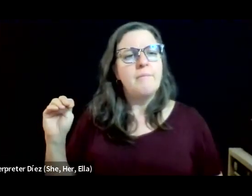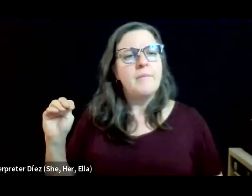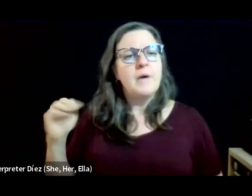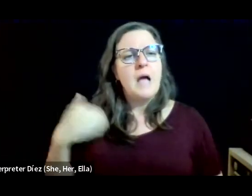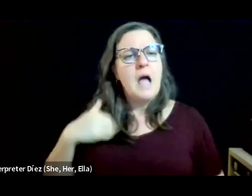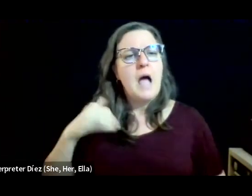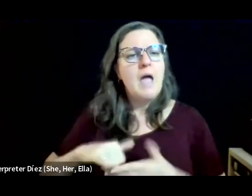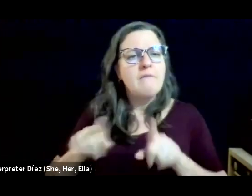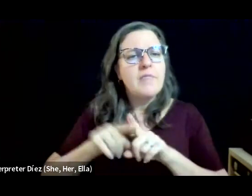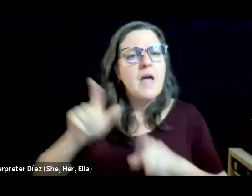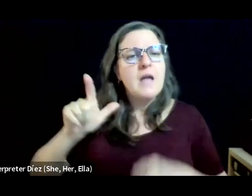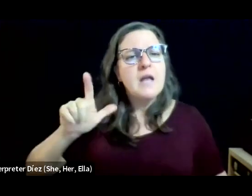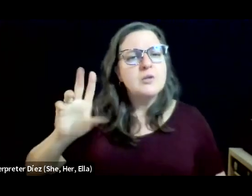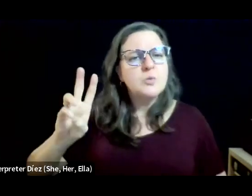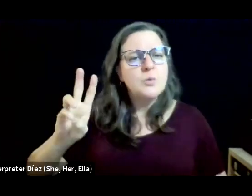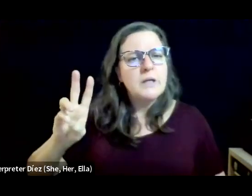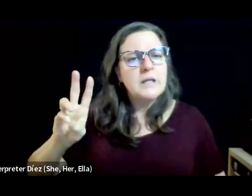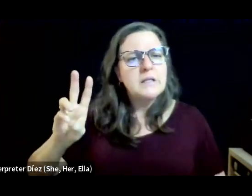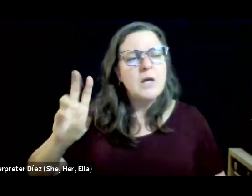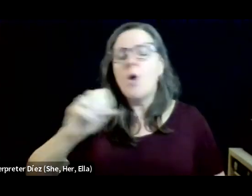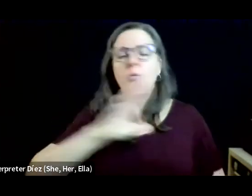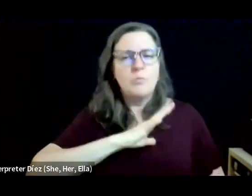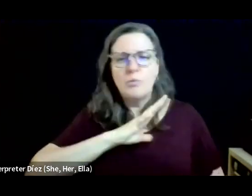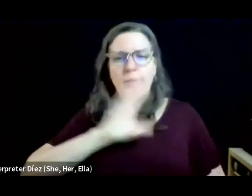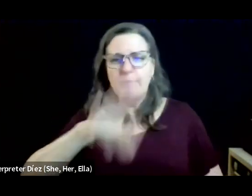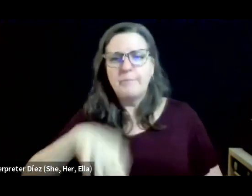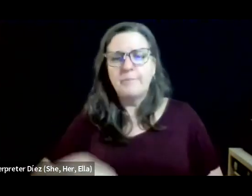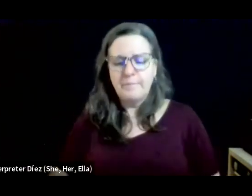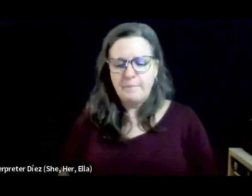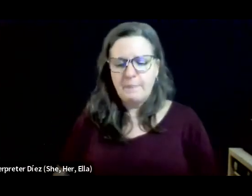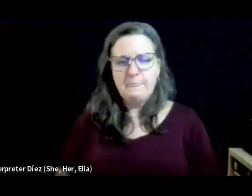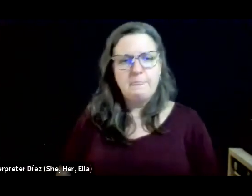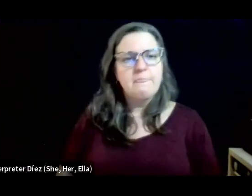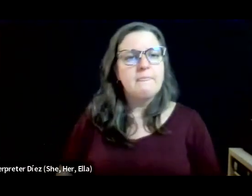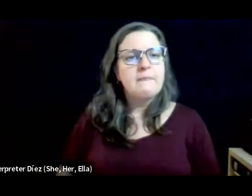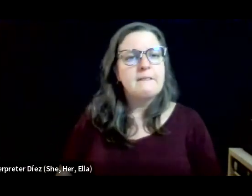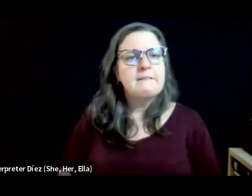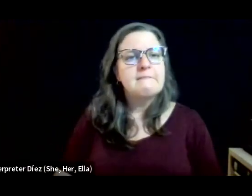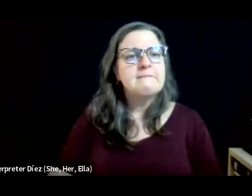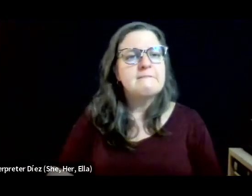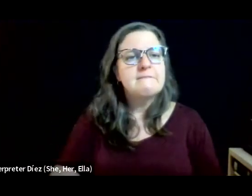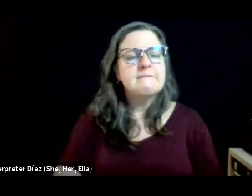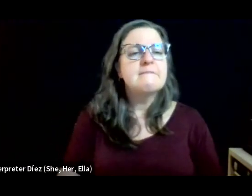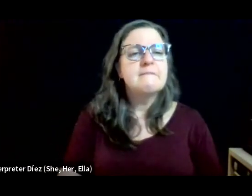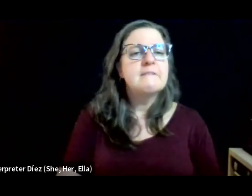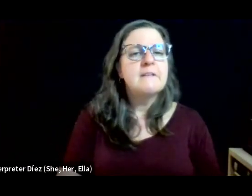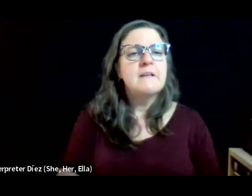Okay. So we're okay. Oh, did I skip it?